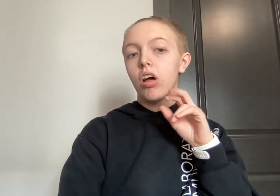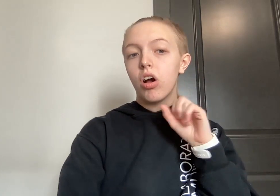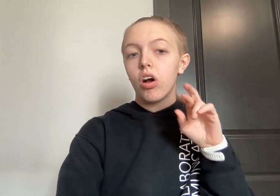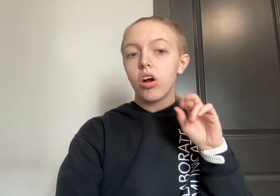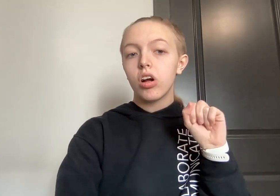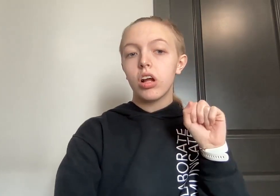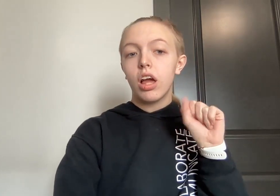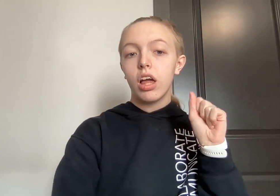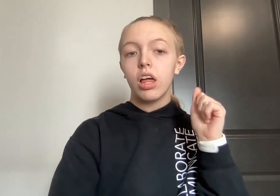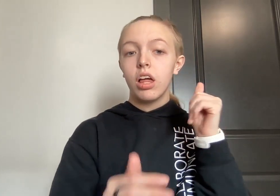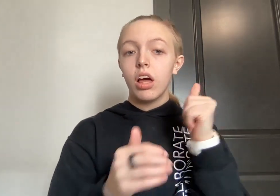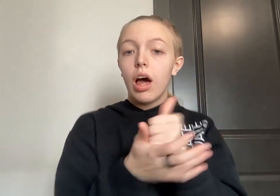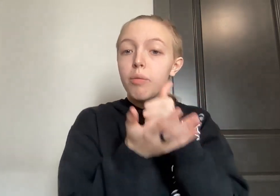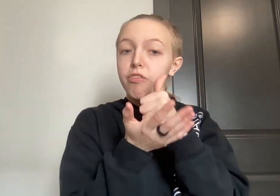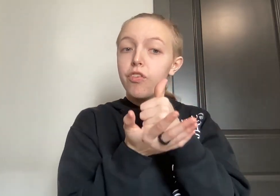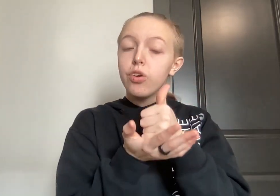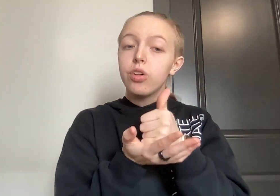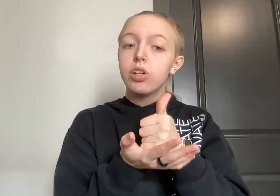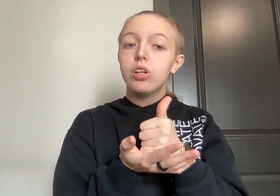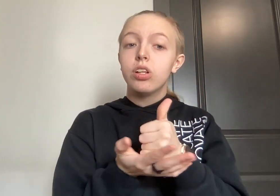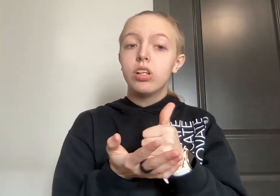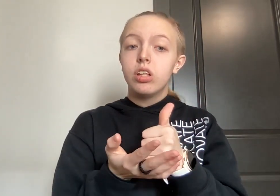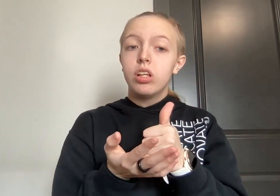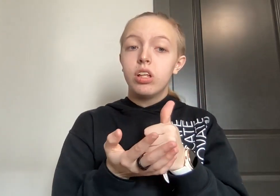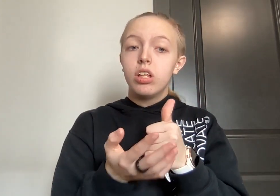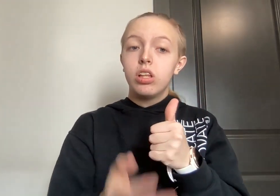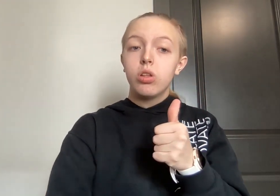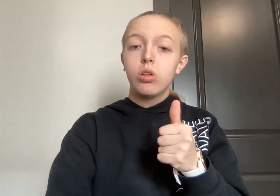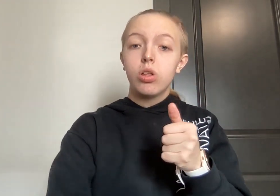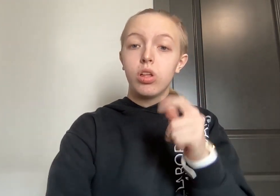are a helpful tool